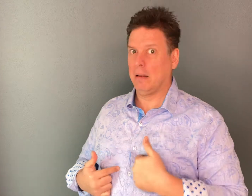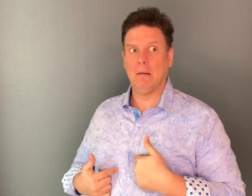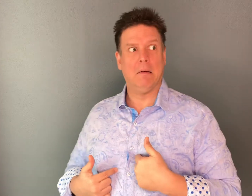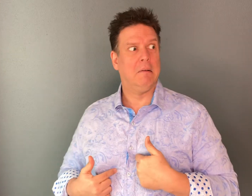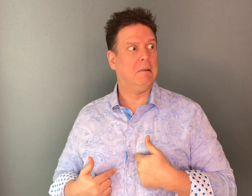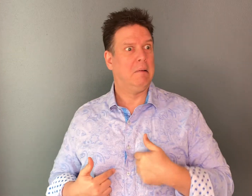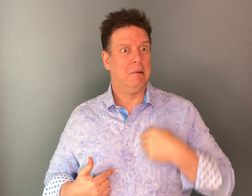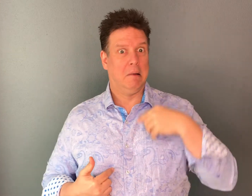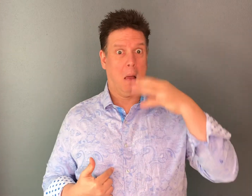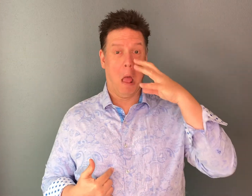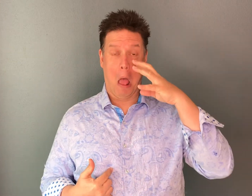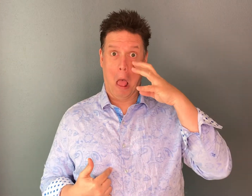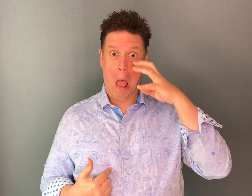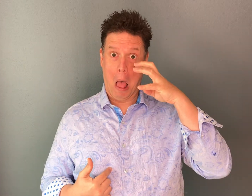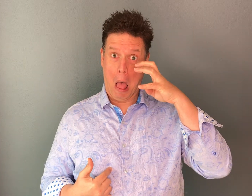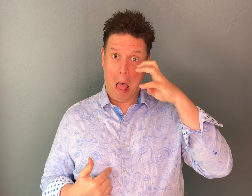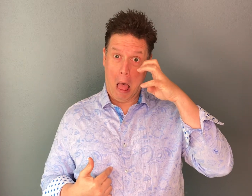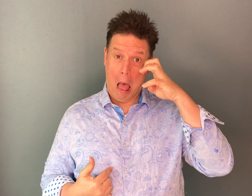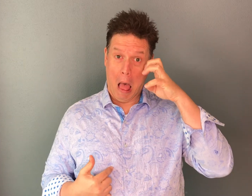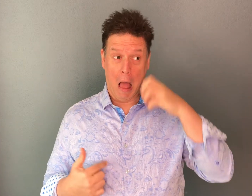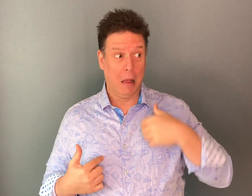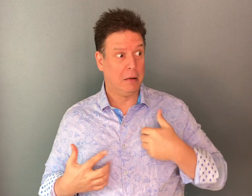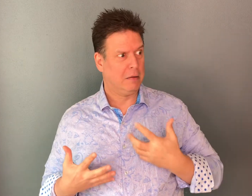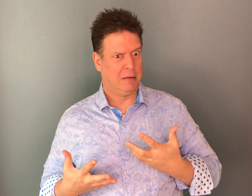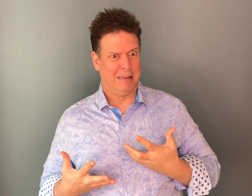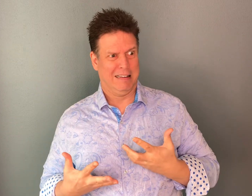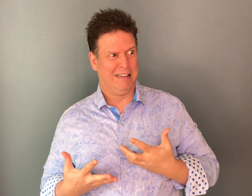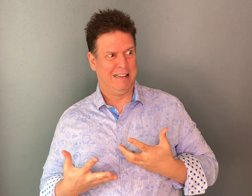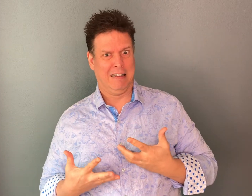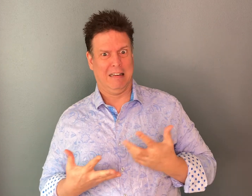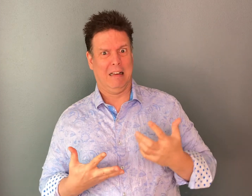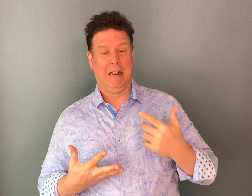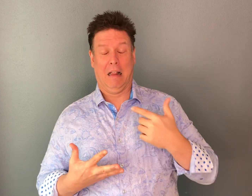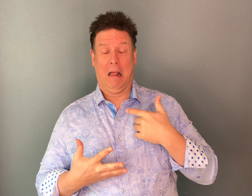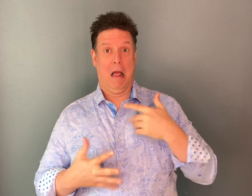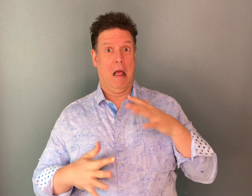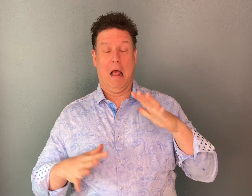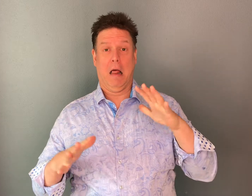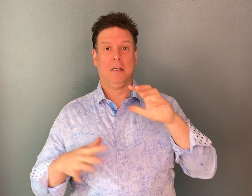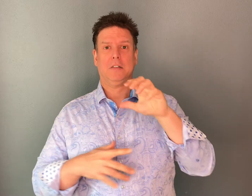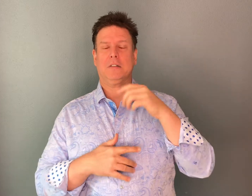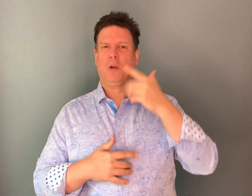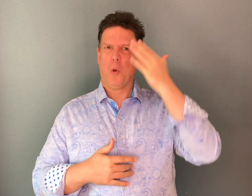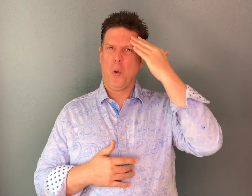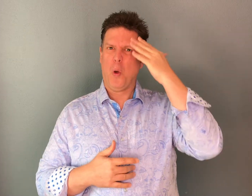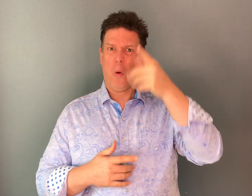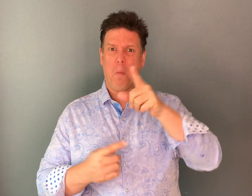birthday to you, and I'm sitting there trying not to cry and you know